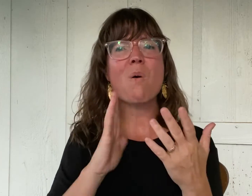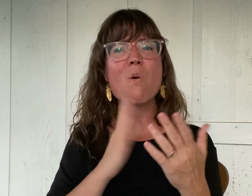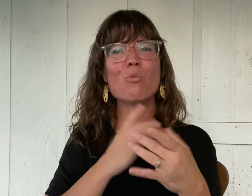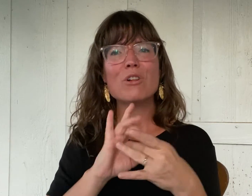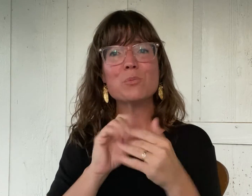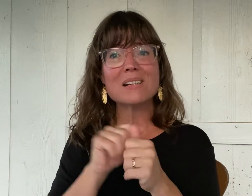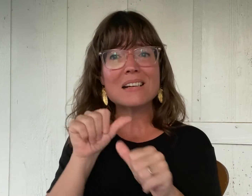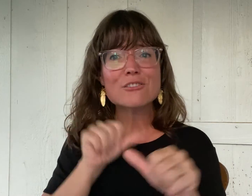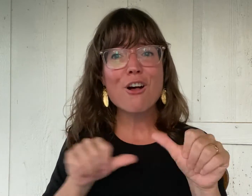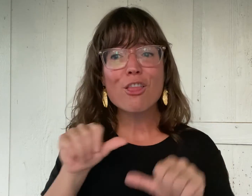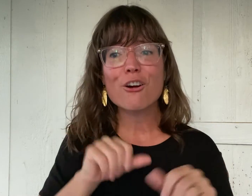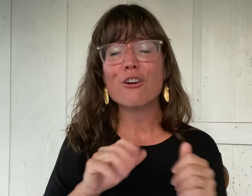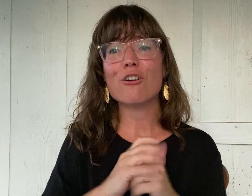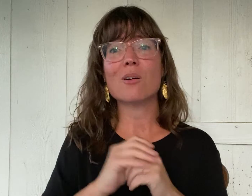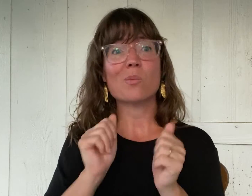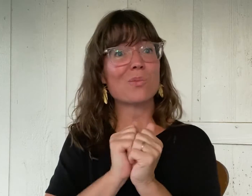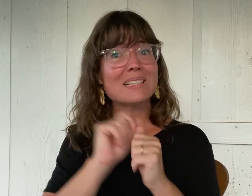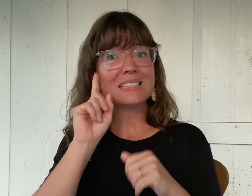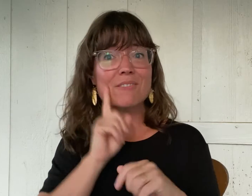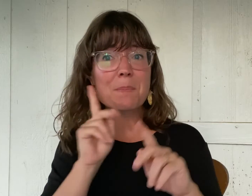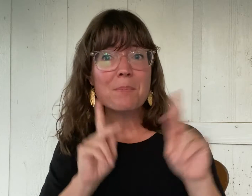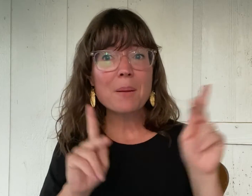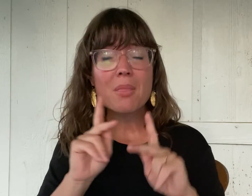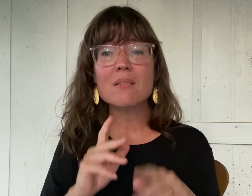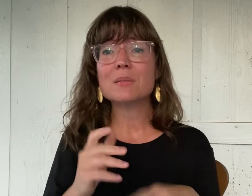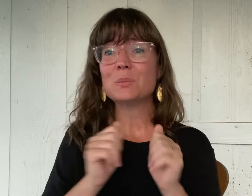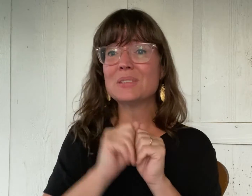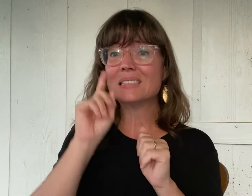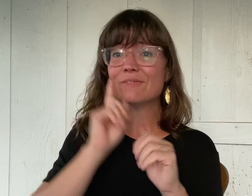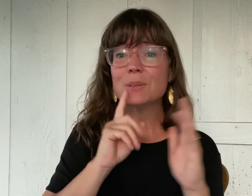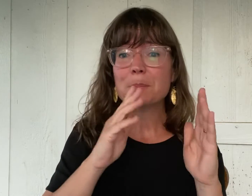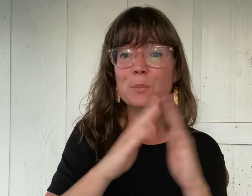What are our relationships with each other, with deaf people,